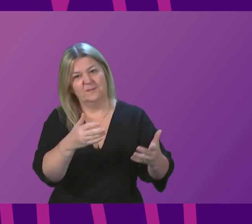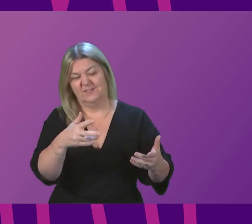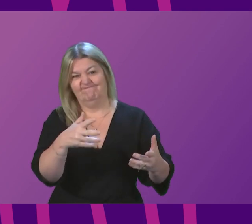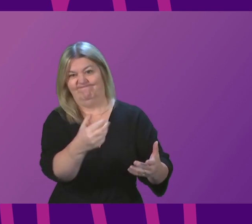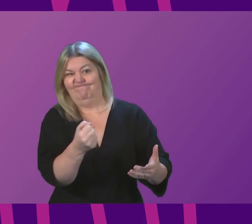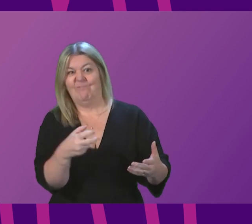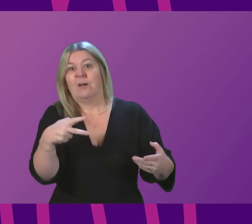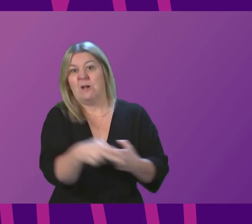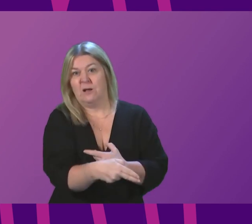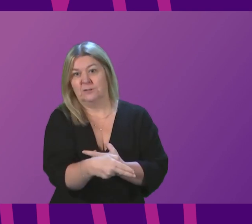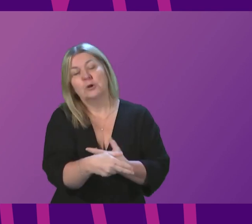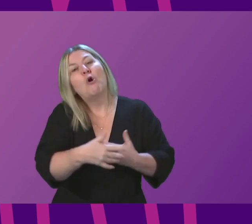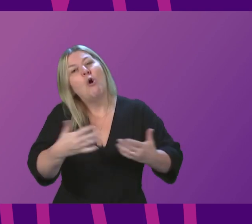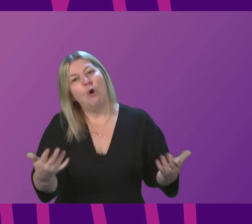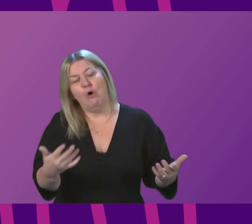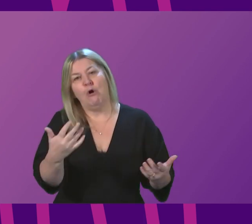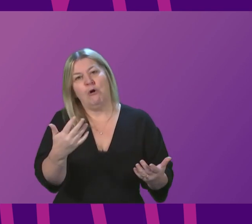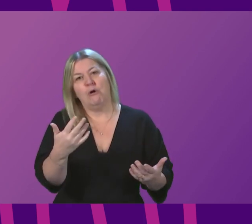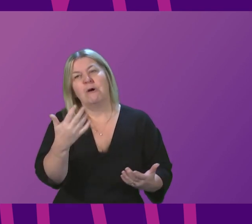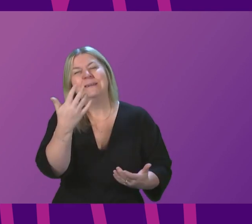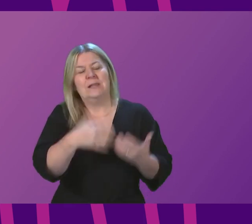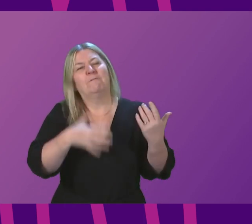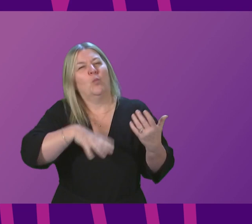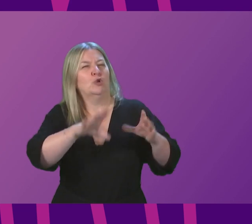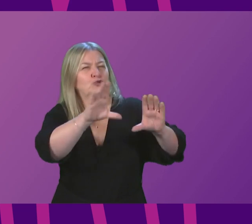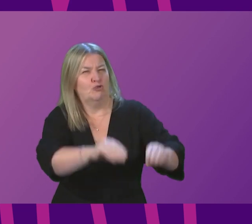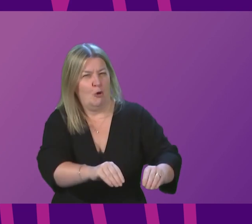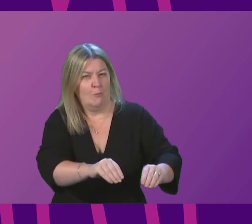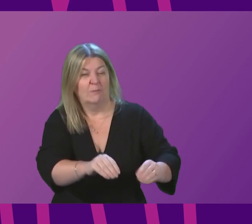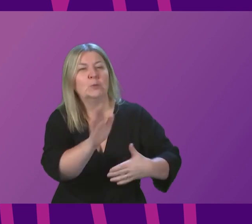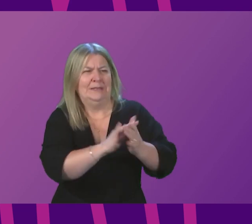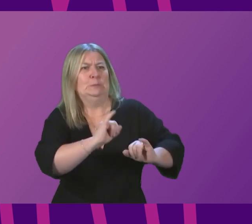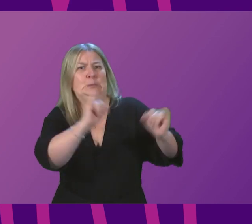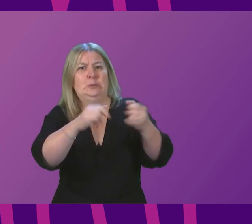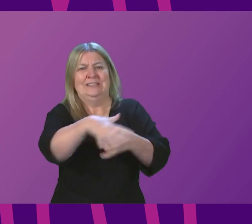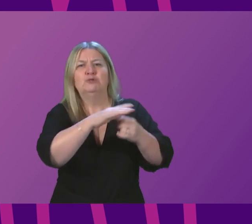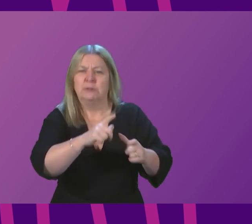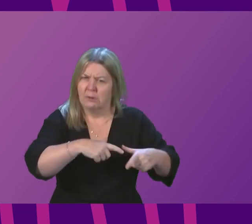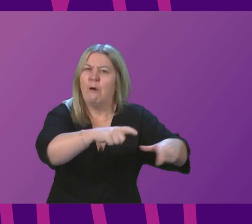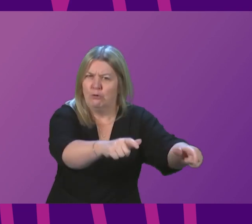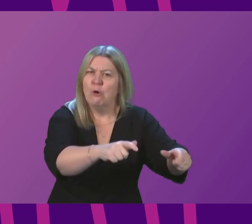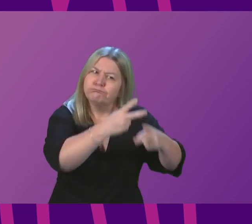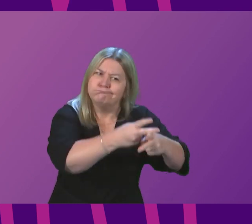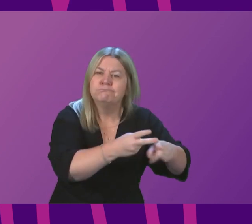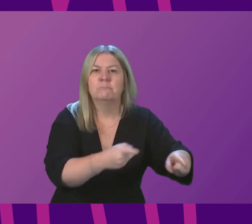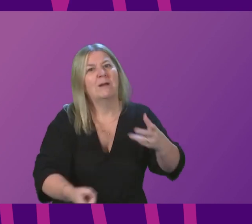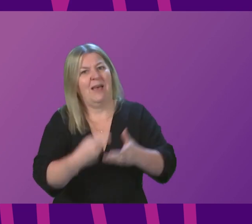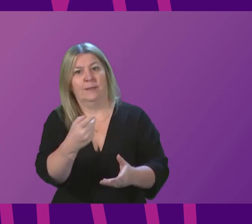board’s words, it would “never wish to stop”. This is an unprecedented situation that is affecting the health and wellbeing of more